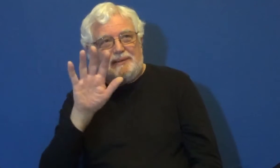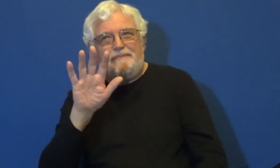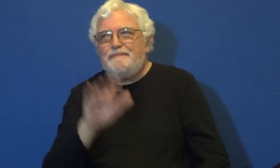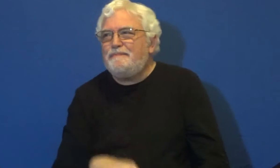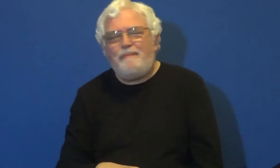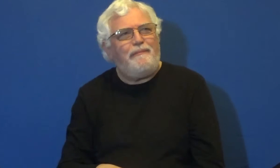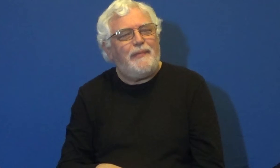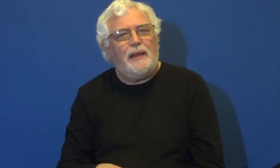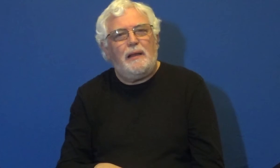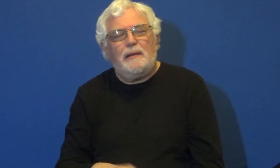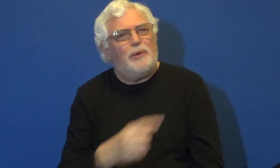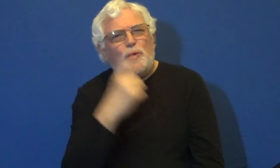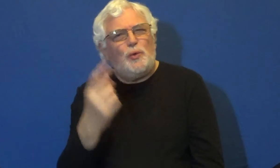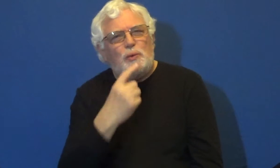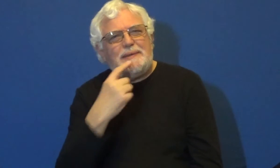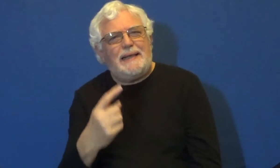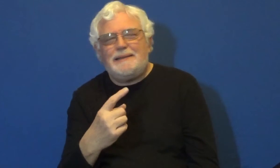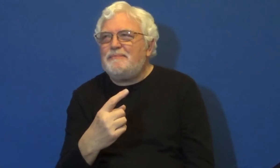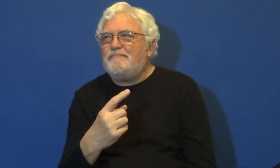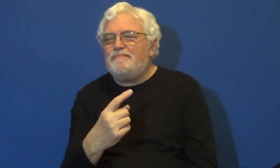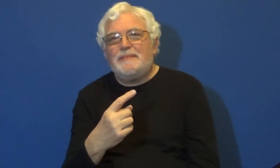attributed to the Prime minister, Boris Johnson